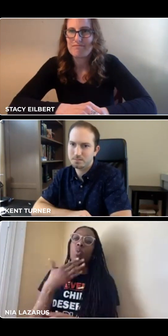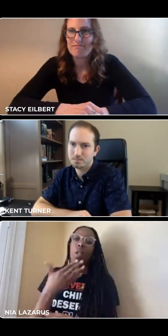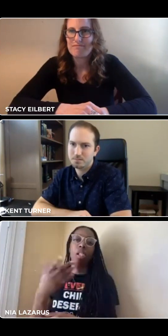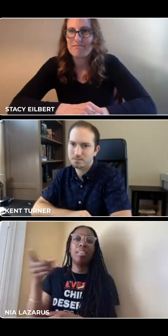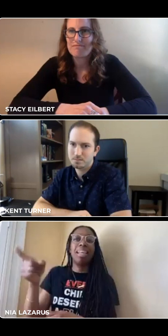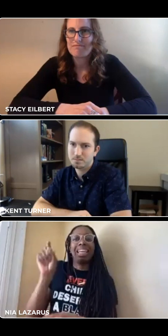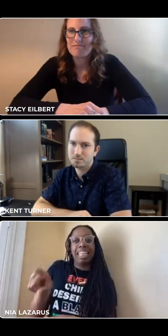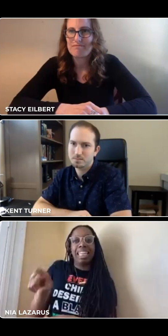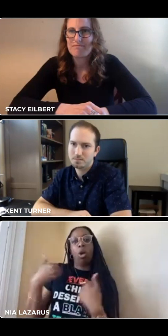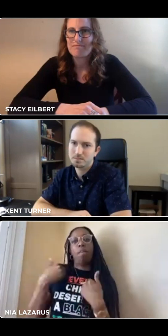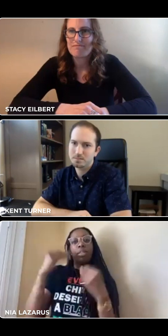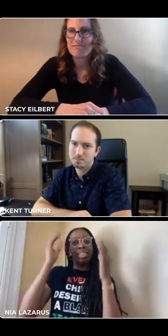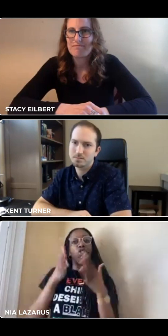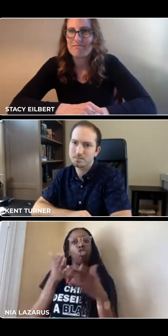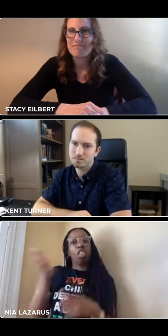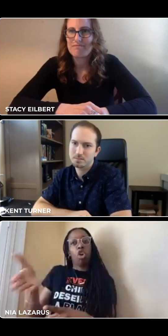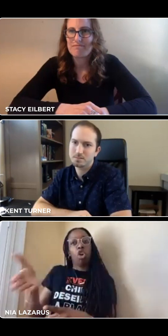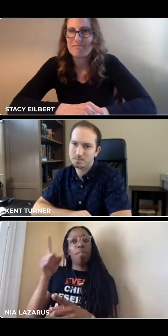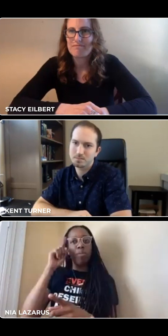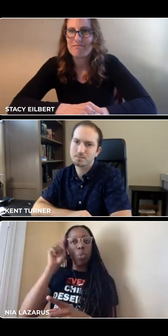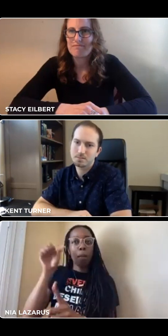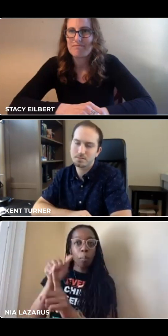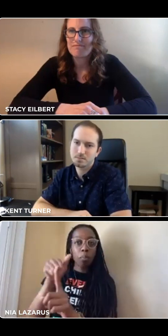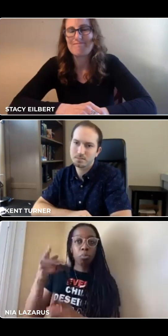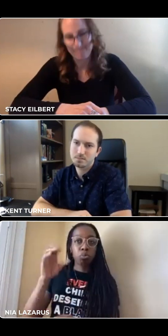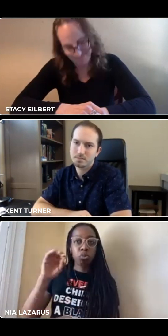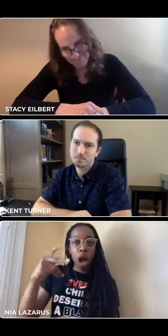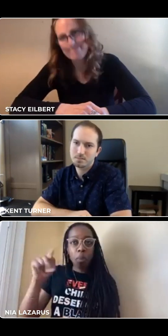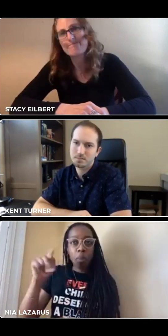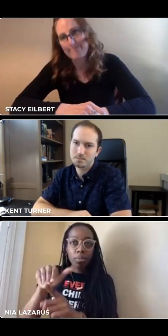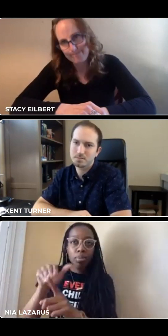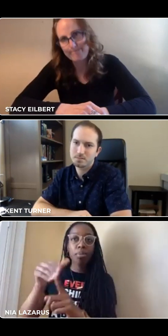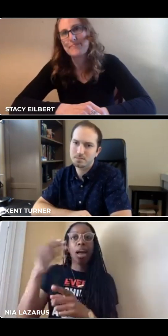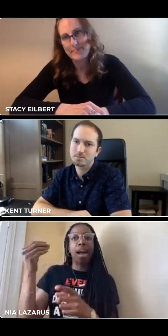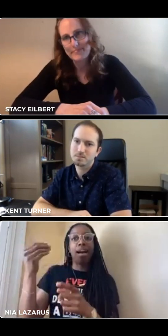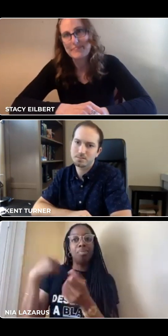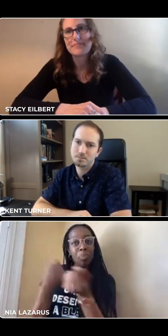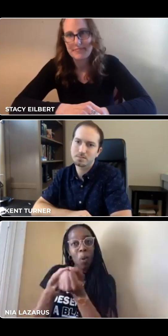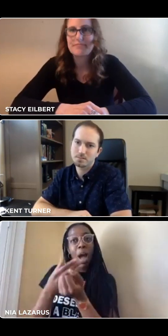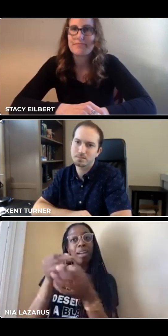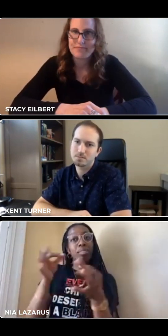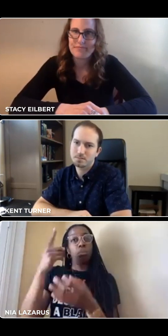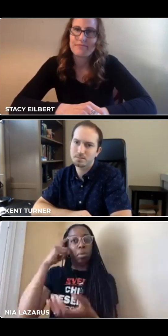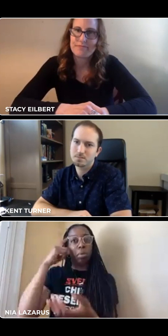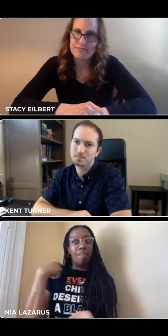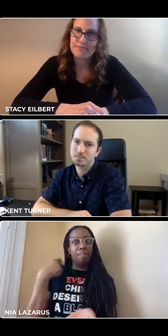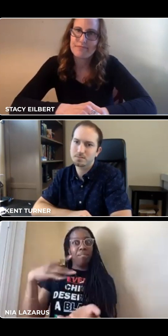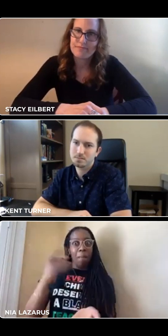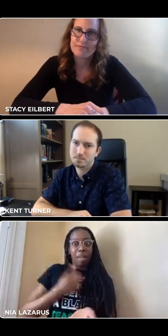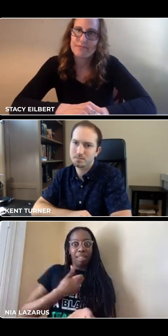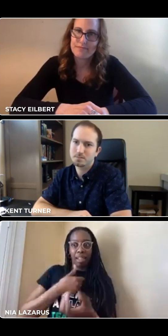There's other students who are doing okay with this change. And then, there's also a couple of students that, I have to admit, aren't doing so great with this change. And